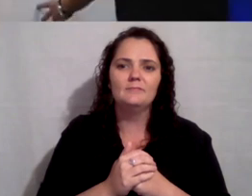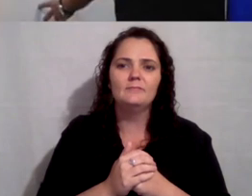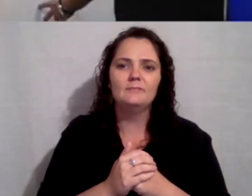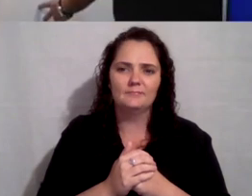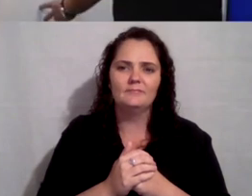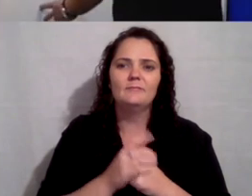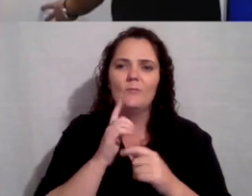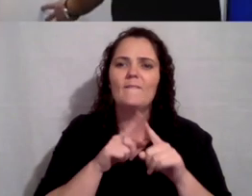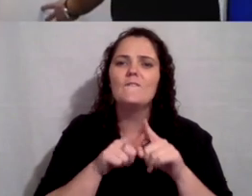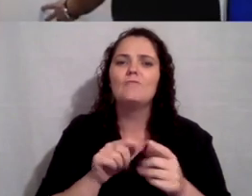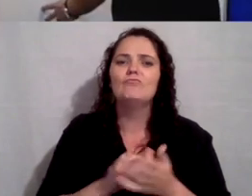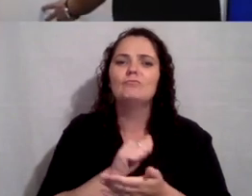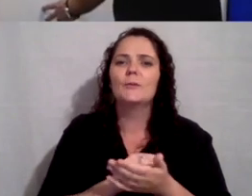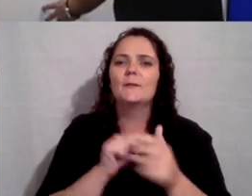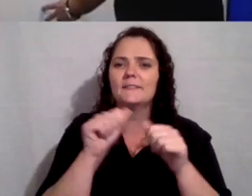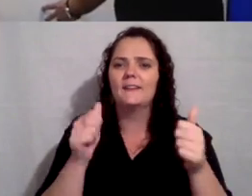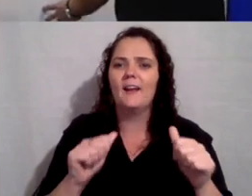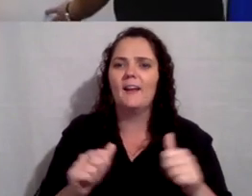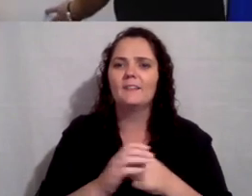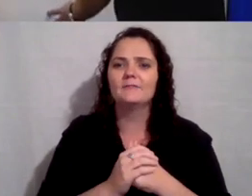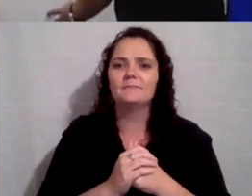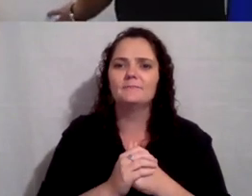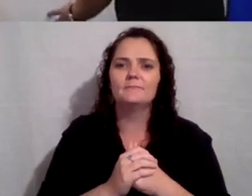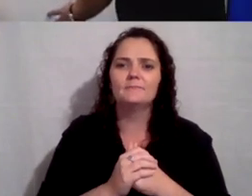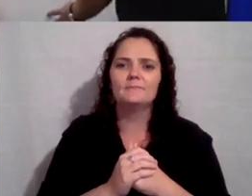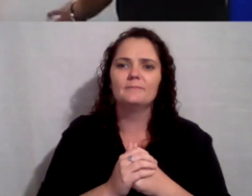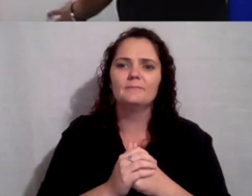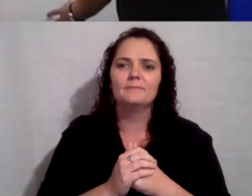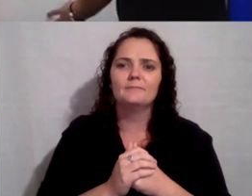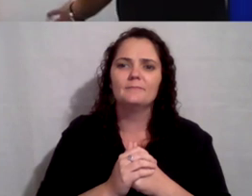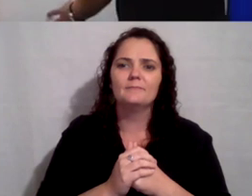okay as that leg goes back and I'm also going to do a little thing